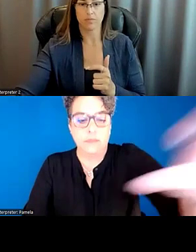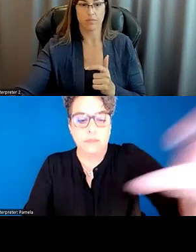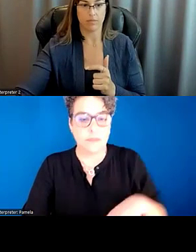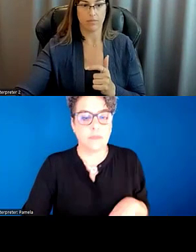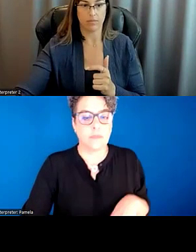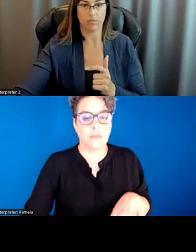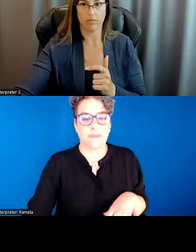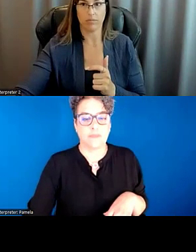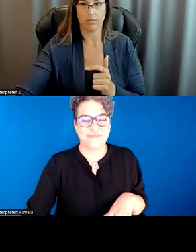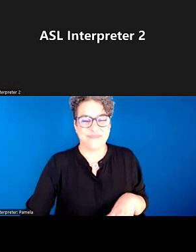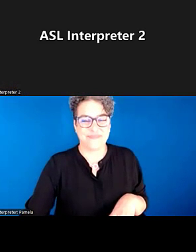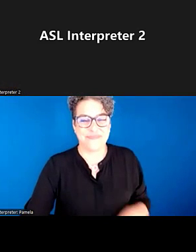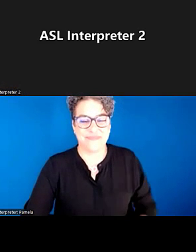I'm sorry this is a little slow ..